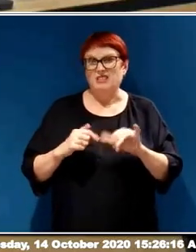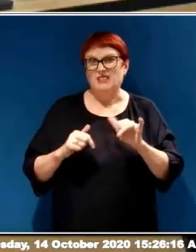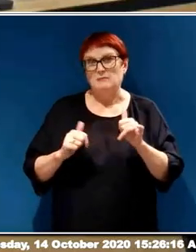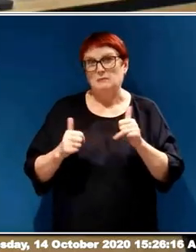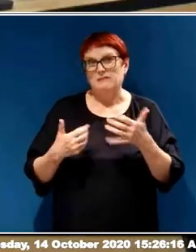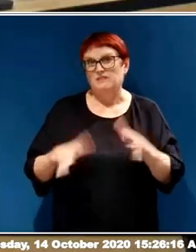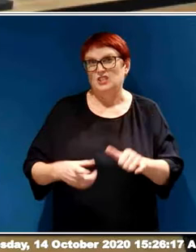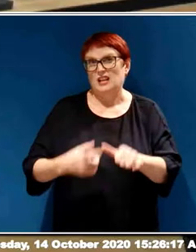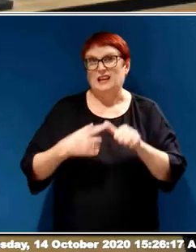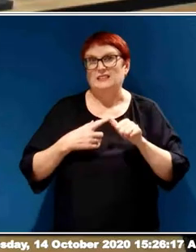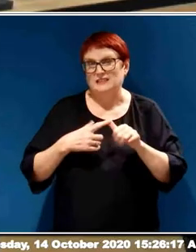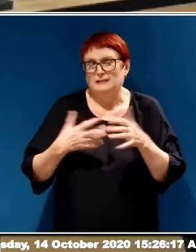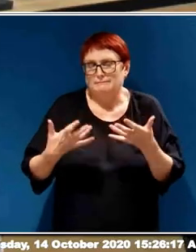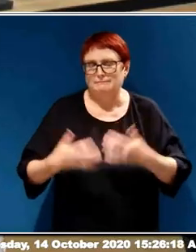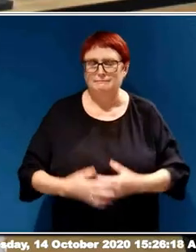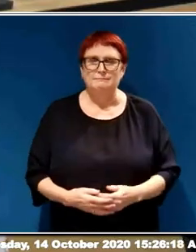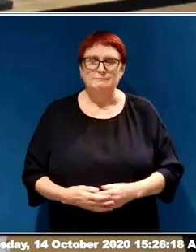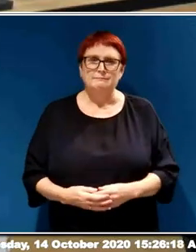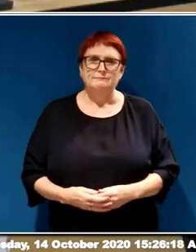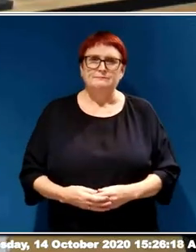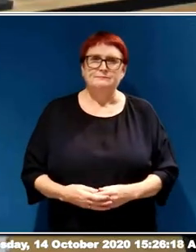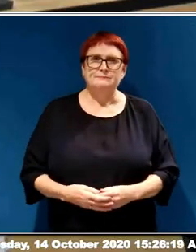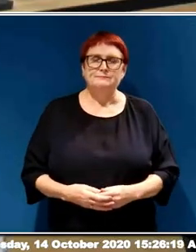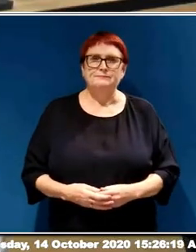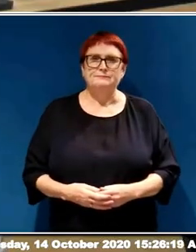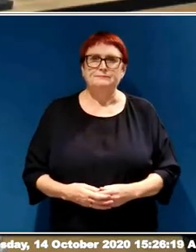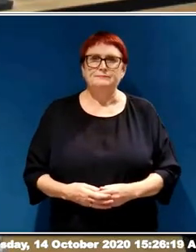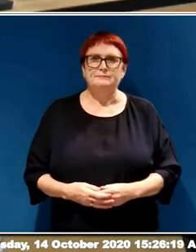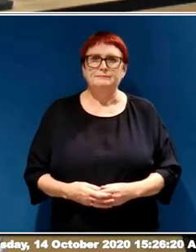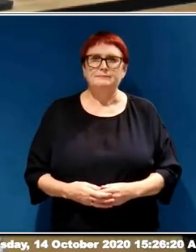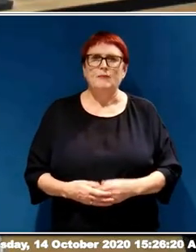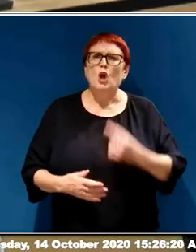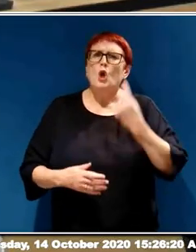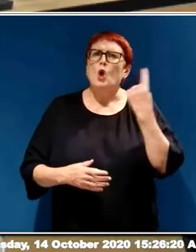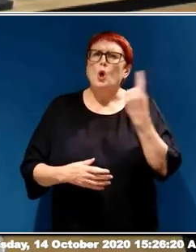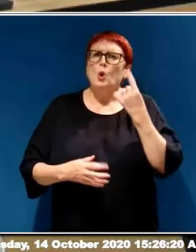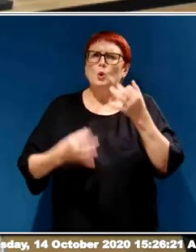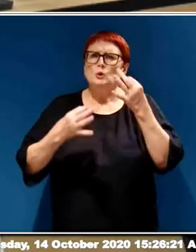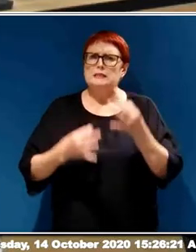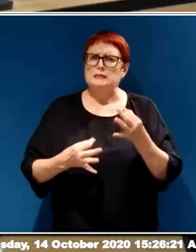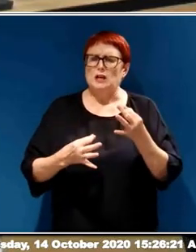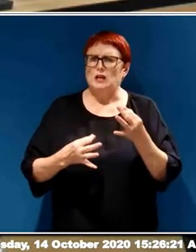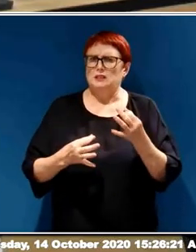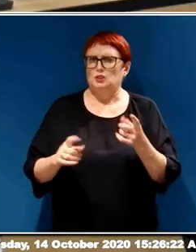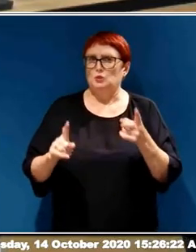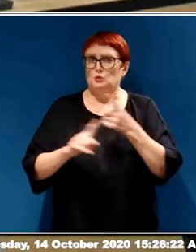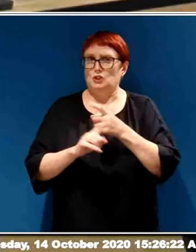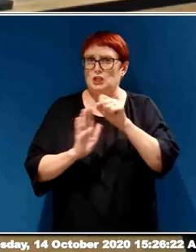So who identifies changes to the curriculum, and you just indicated teachers. I will ask you to expand to that, please.